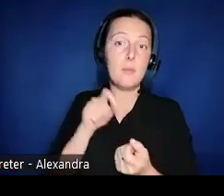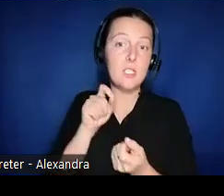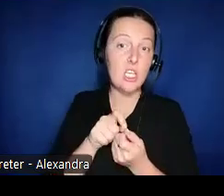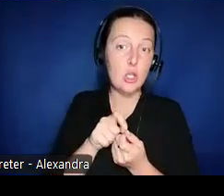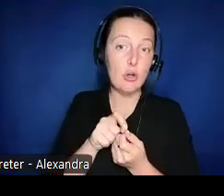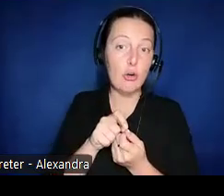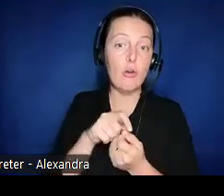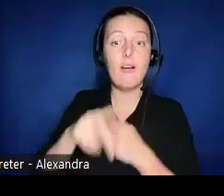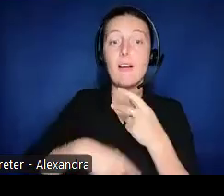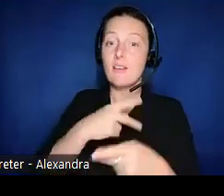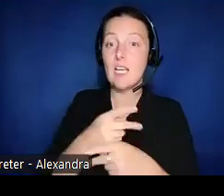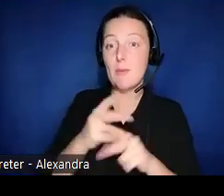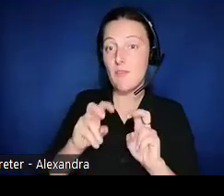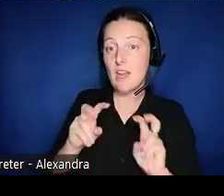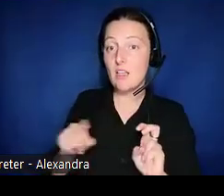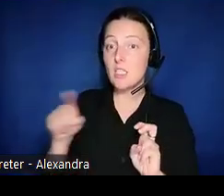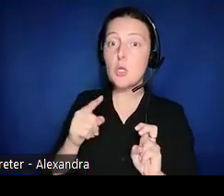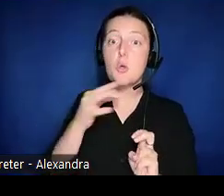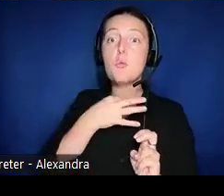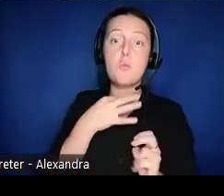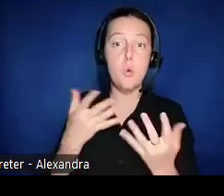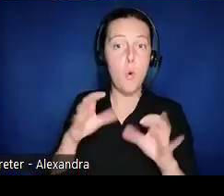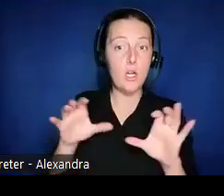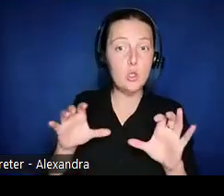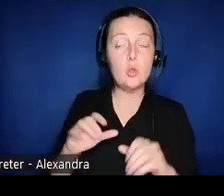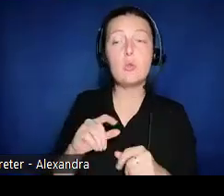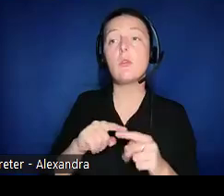of analysis that you want to do, if you have a grant that you want to submit, if you have some